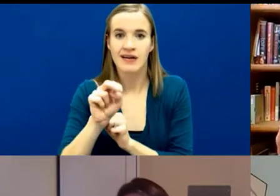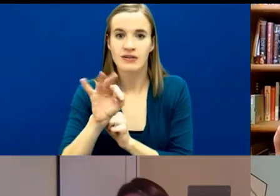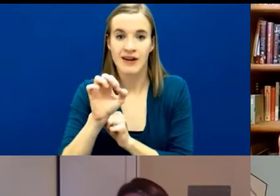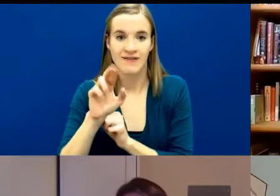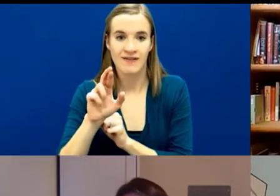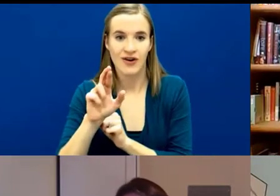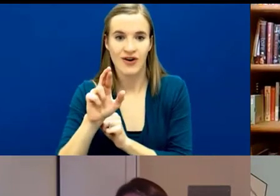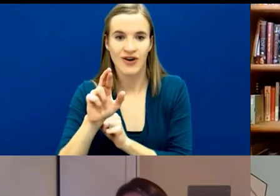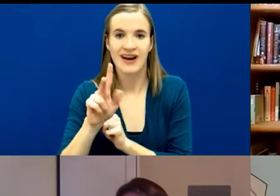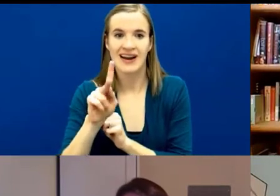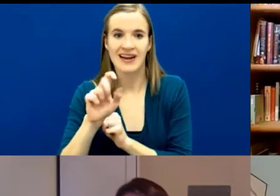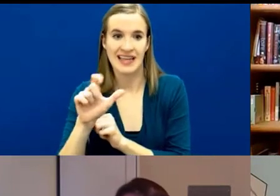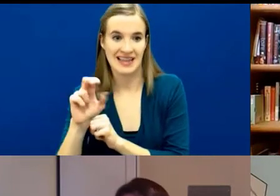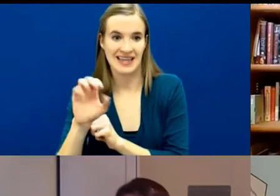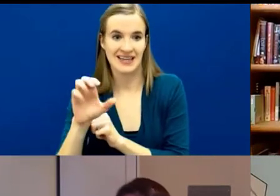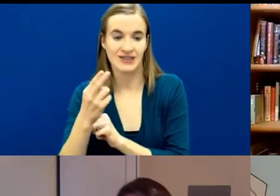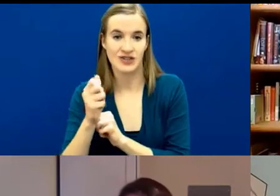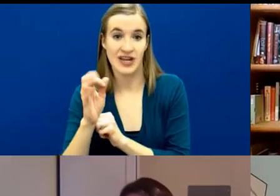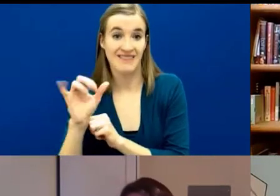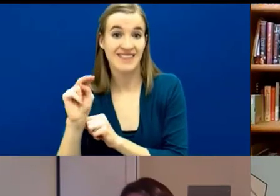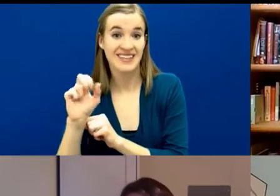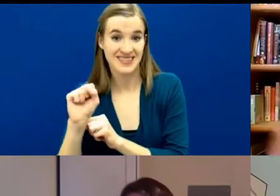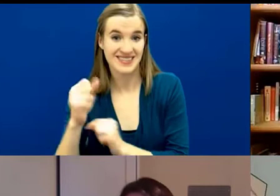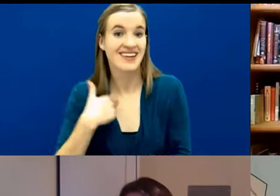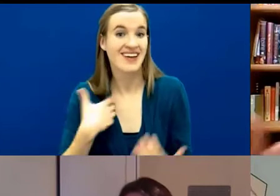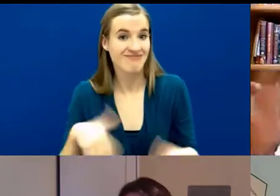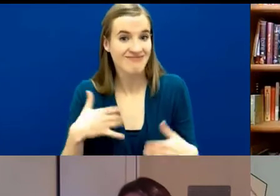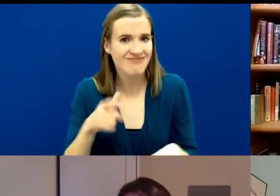because I thought, okay, here is someone who- well, all of these thousands of